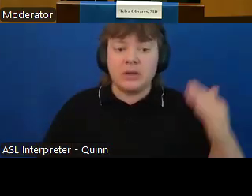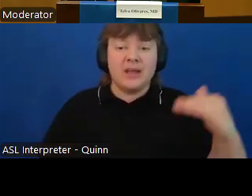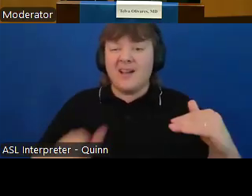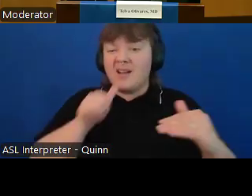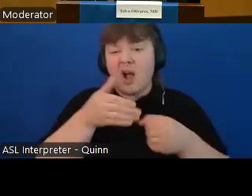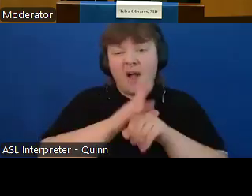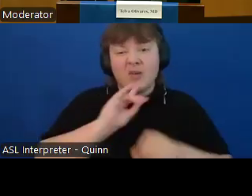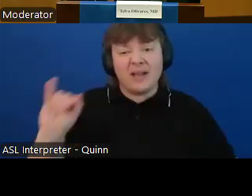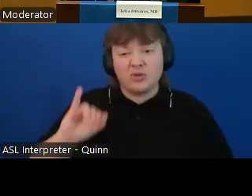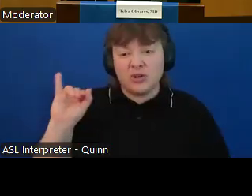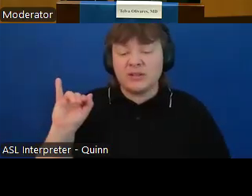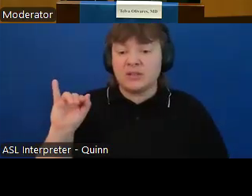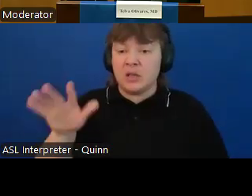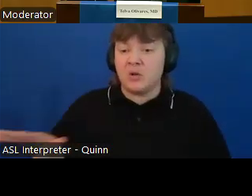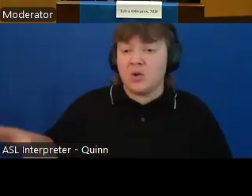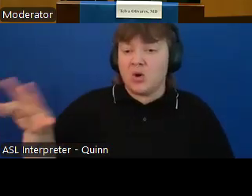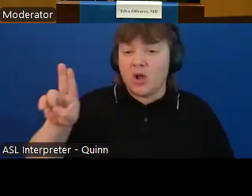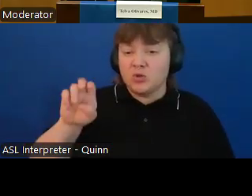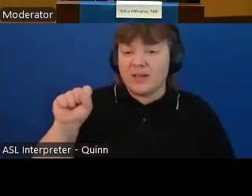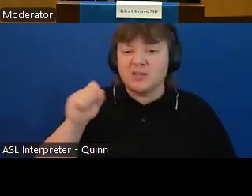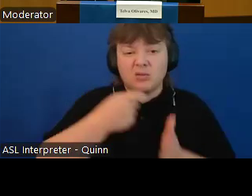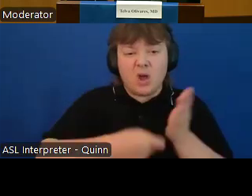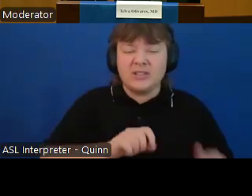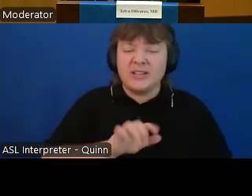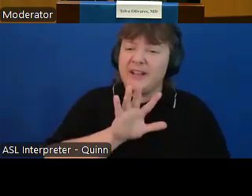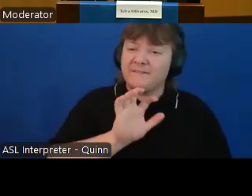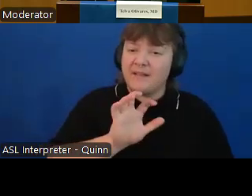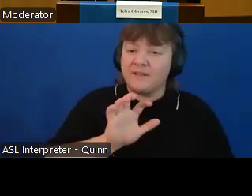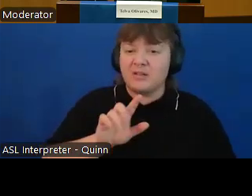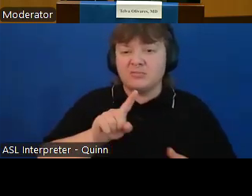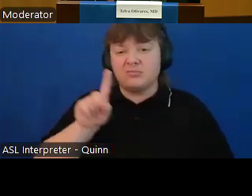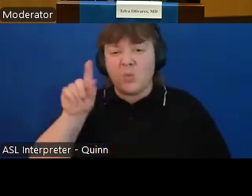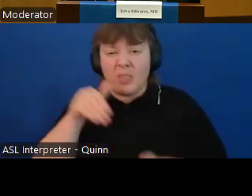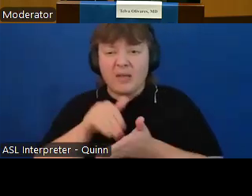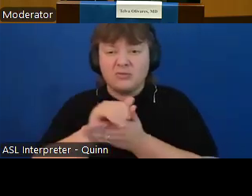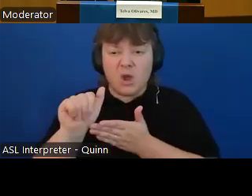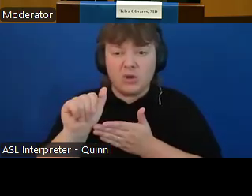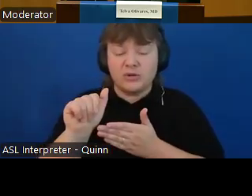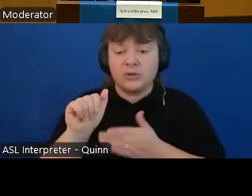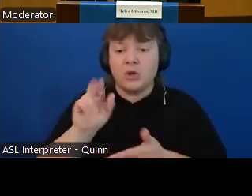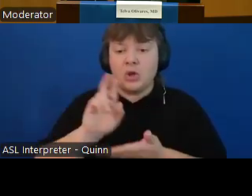the country, it costs typically $500 to $1,000. Your medicine is finding a way to bulk order